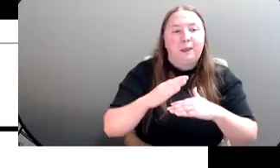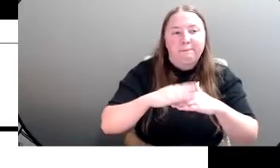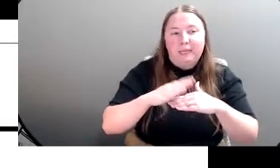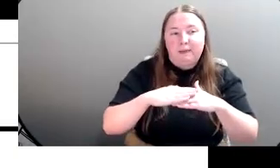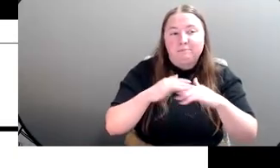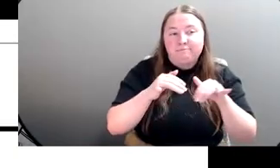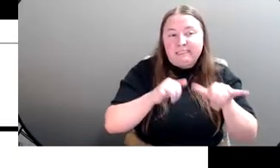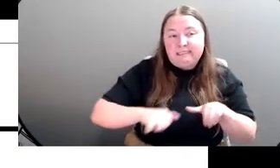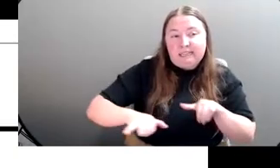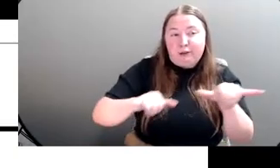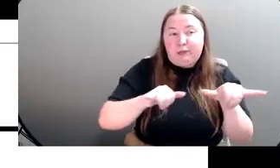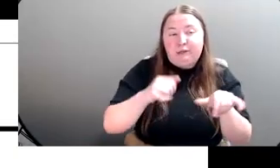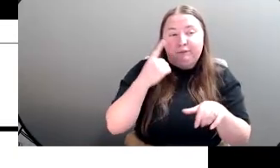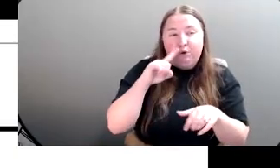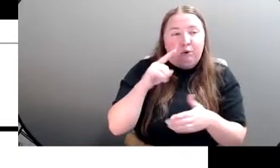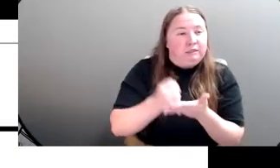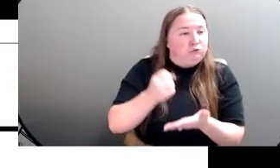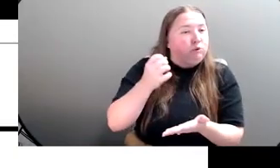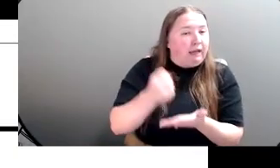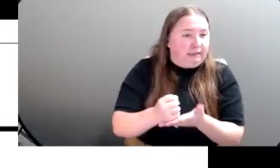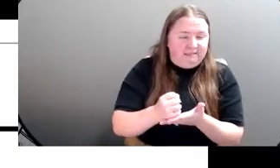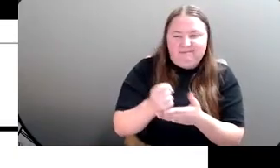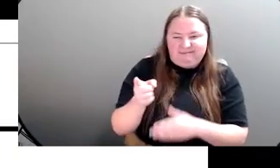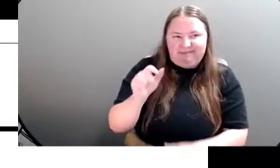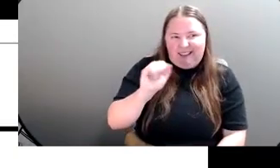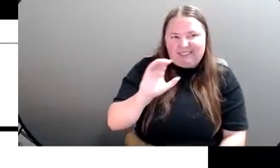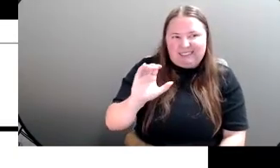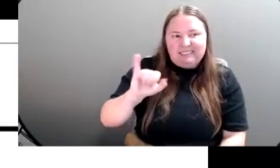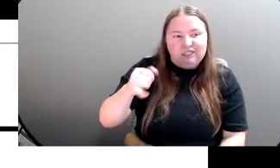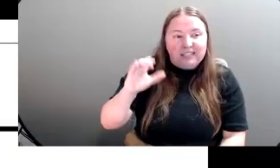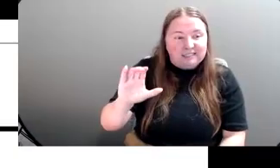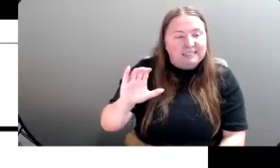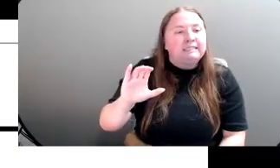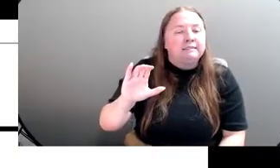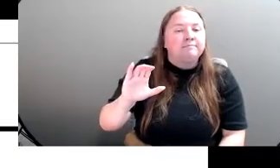for our accrediting body, ACCJC, is that our college has,